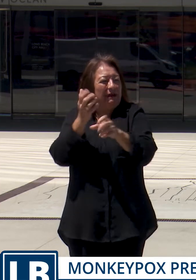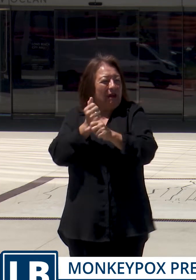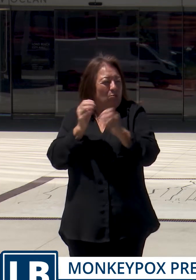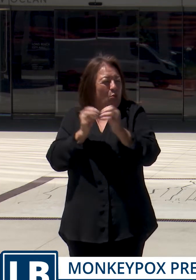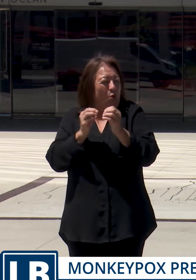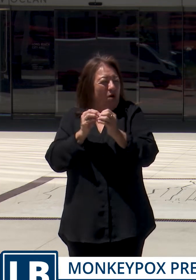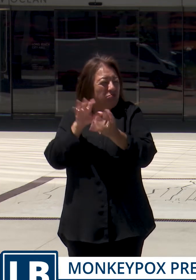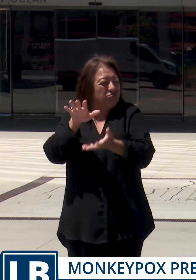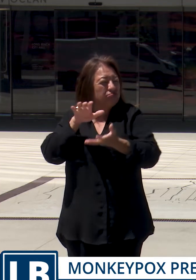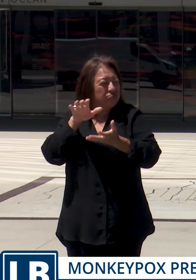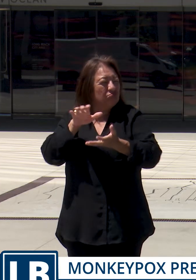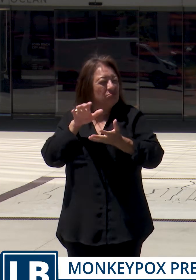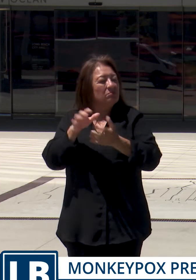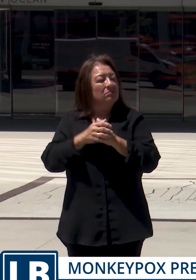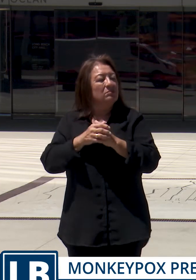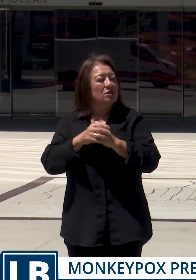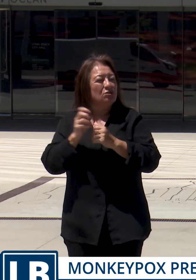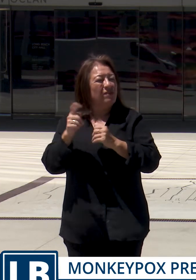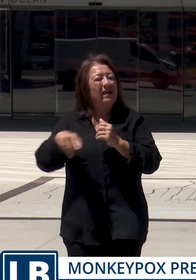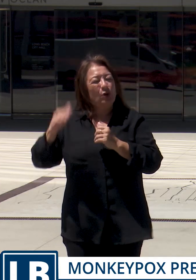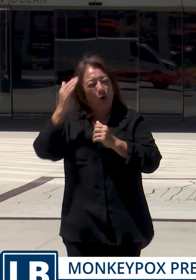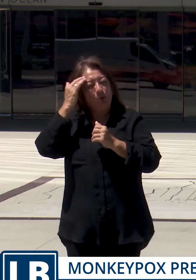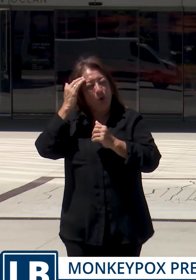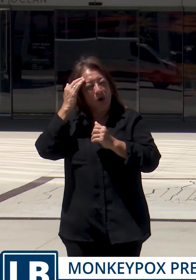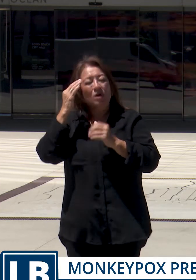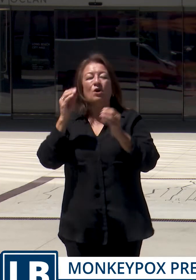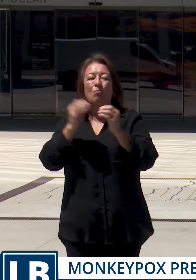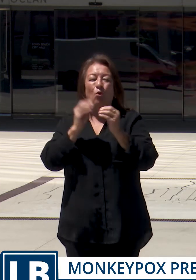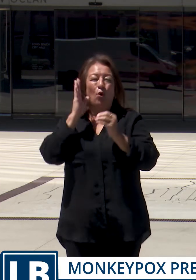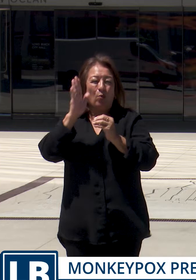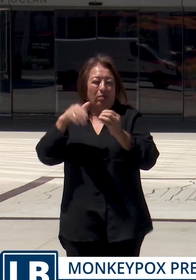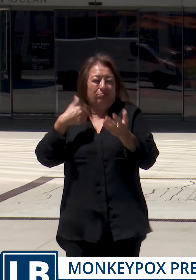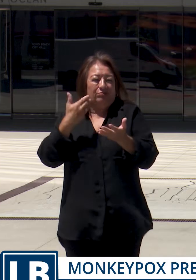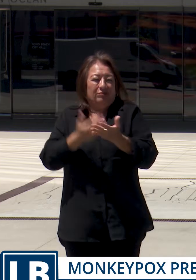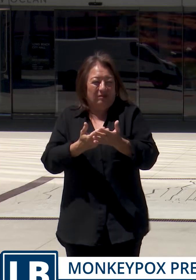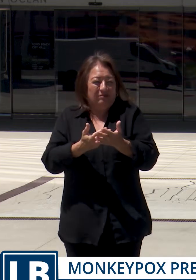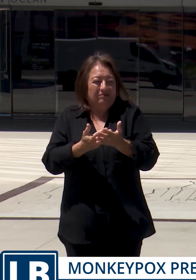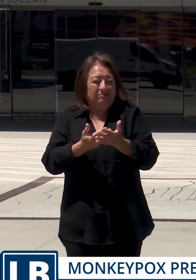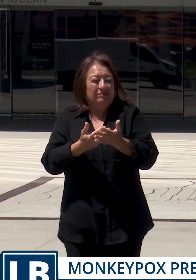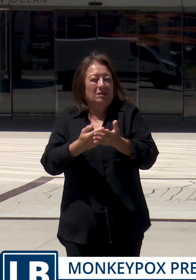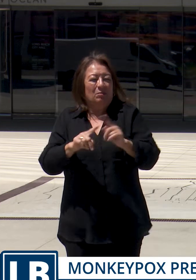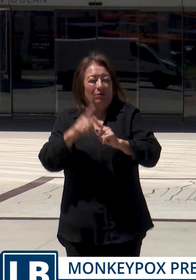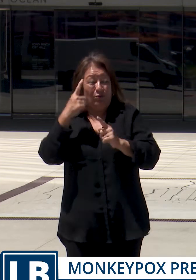get kind of what the timeline is so more will be coming but for right now it is in limited supply